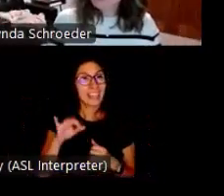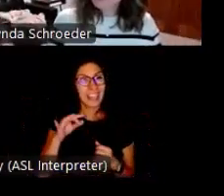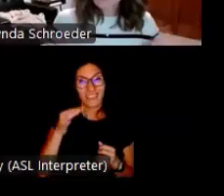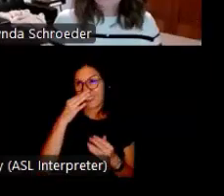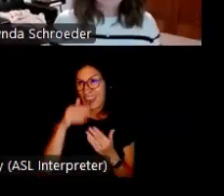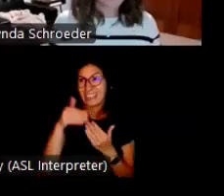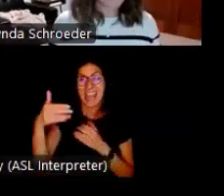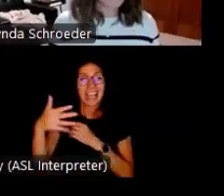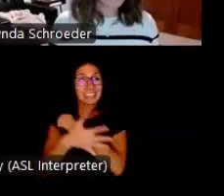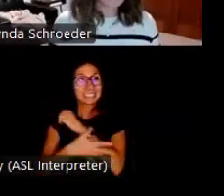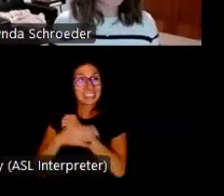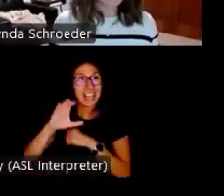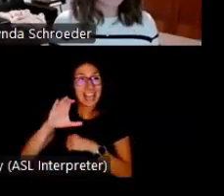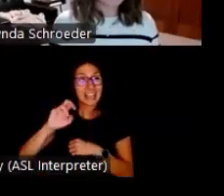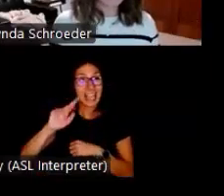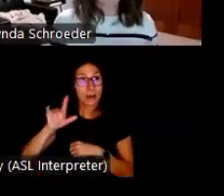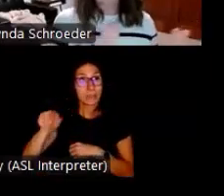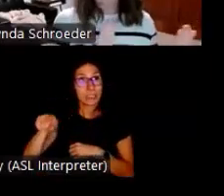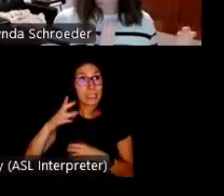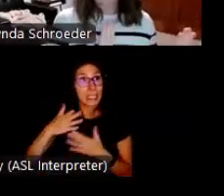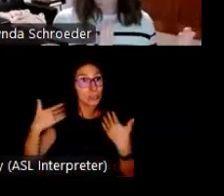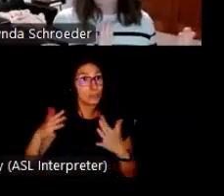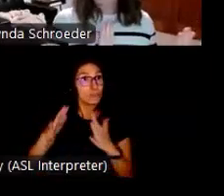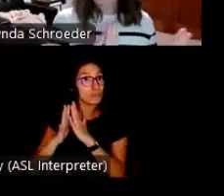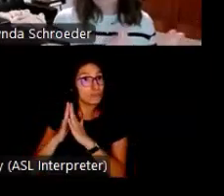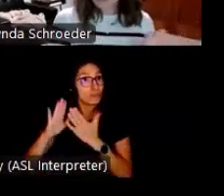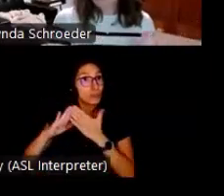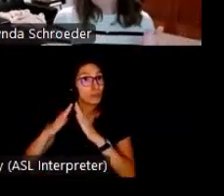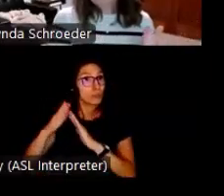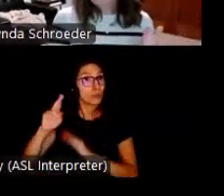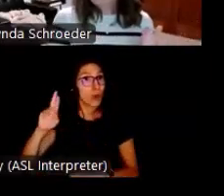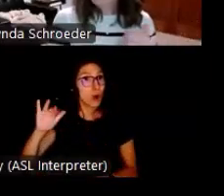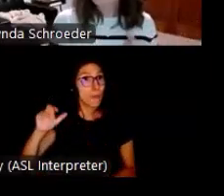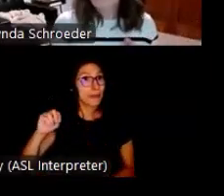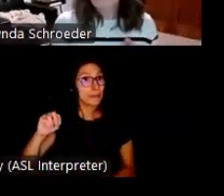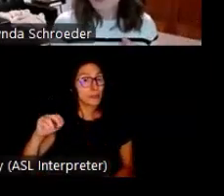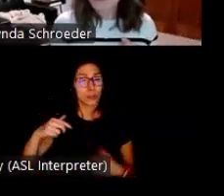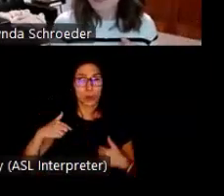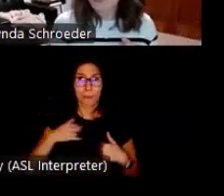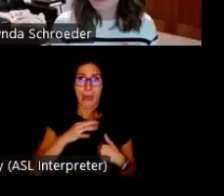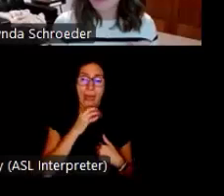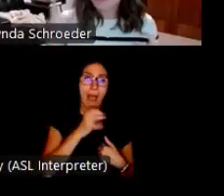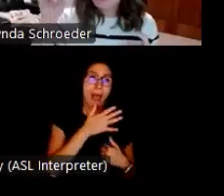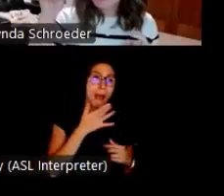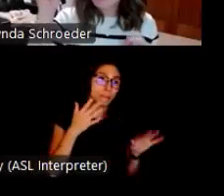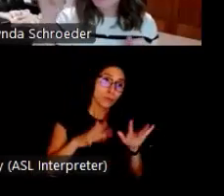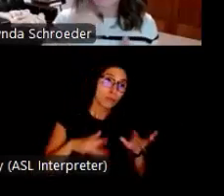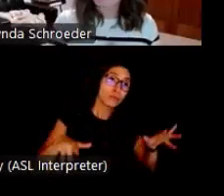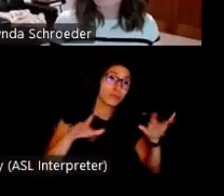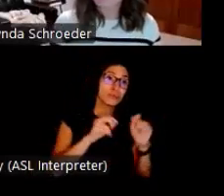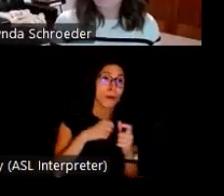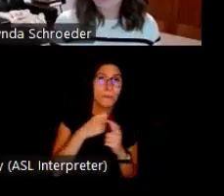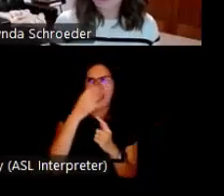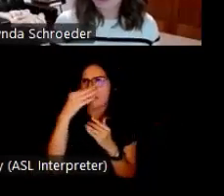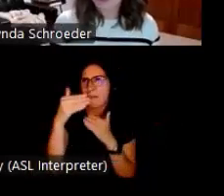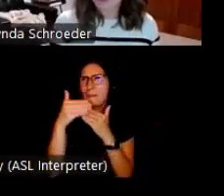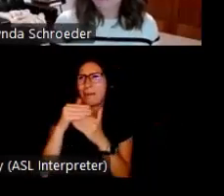So am I right up against Minneapolis? Or am I in the Northeast of Minnesota?